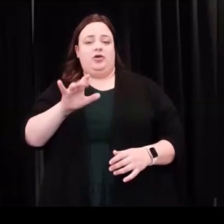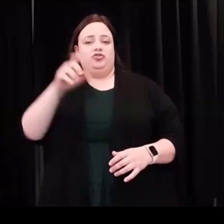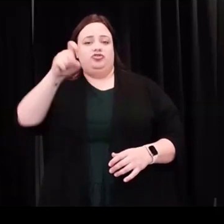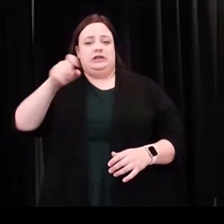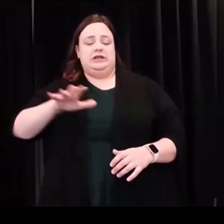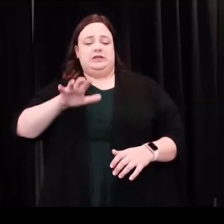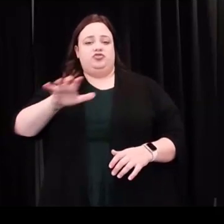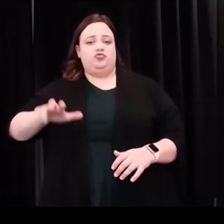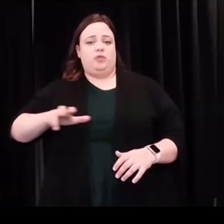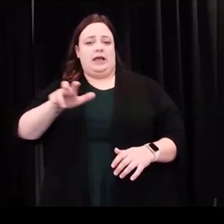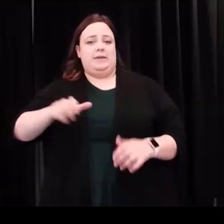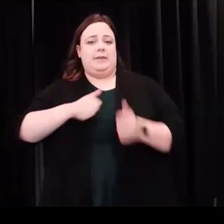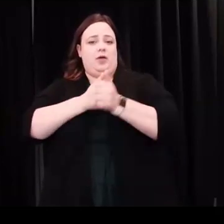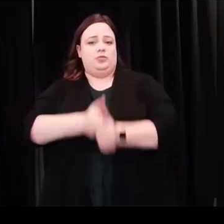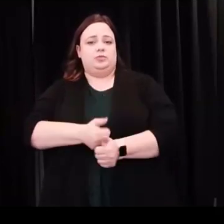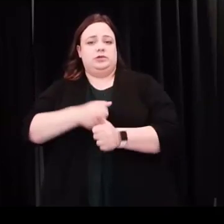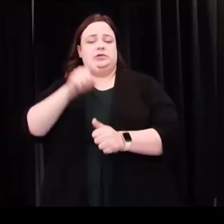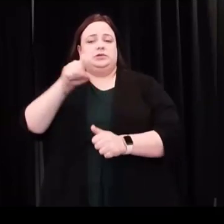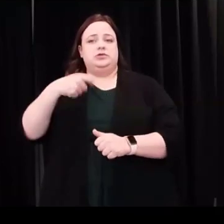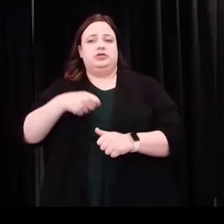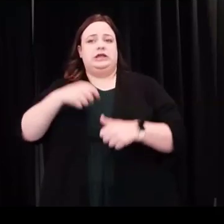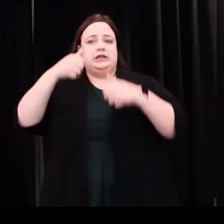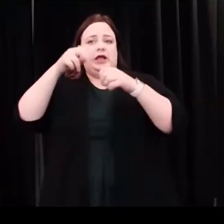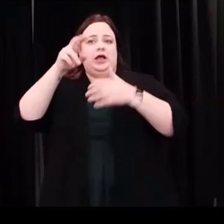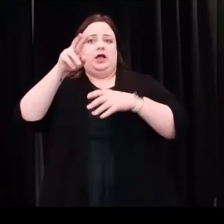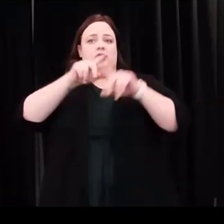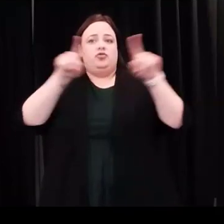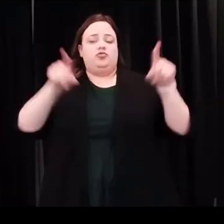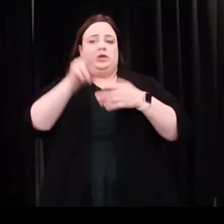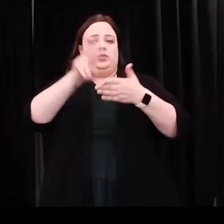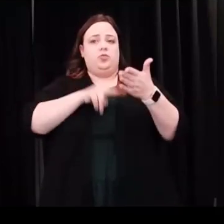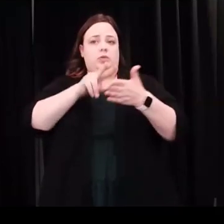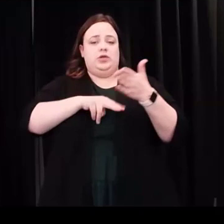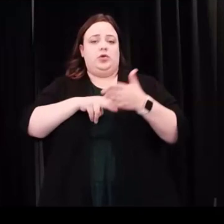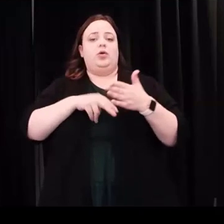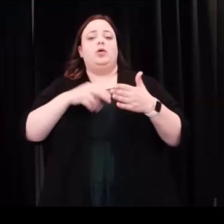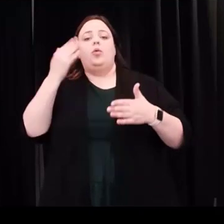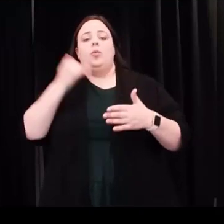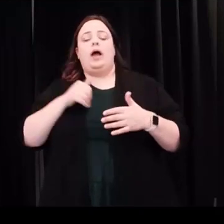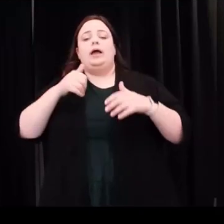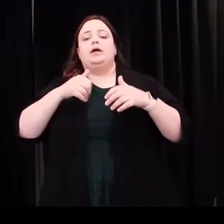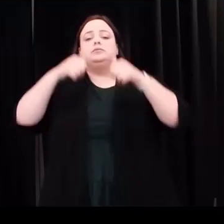and needs a screen reader due to low vision caused by macular degeneration.